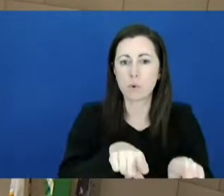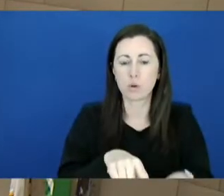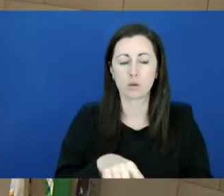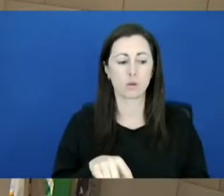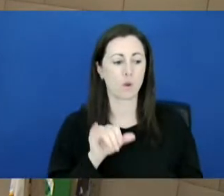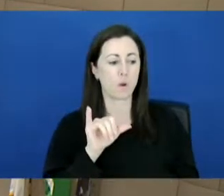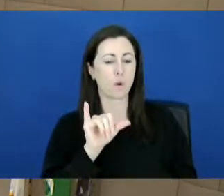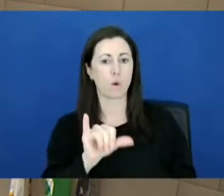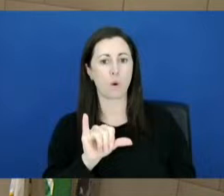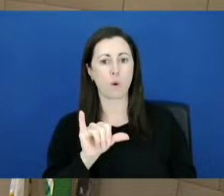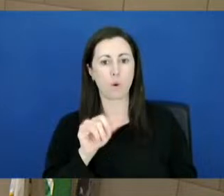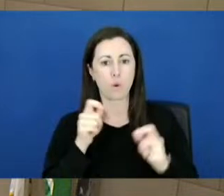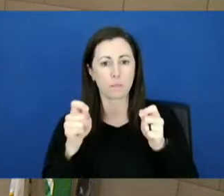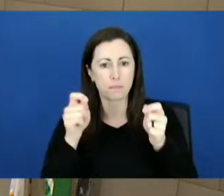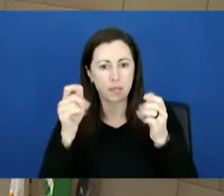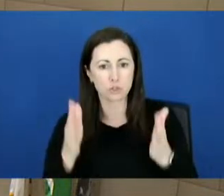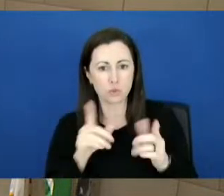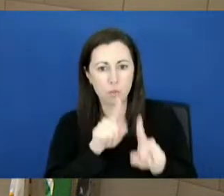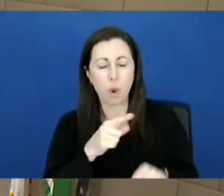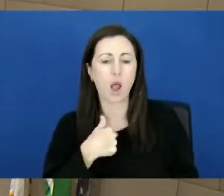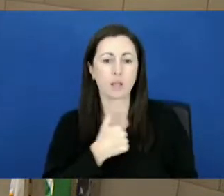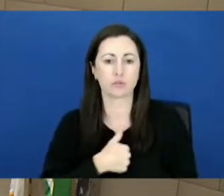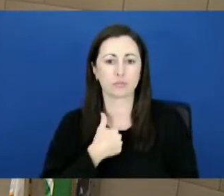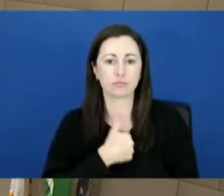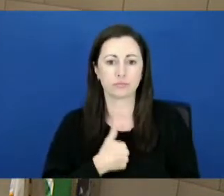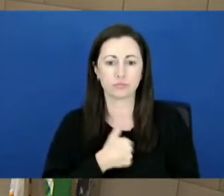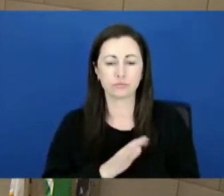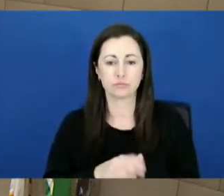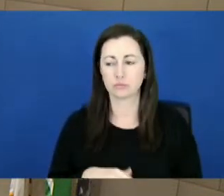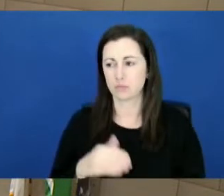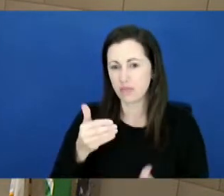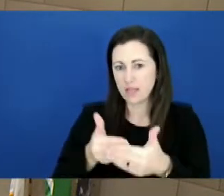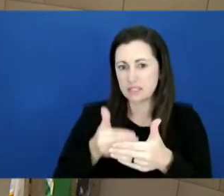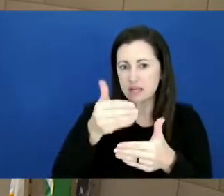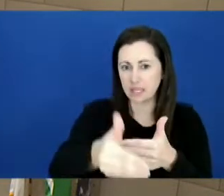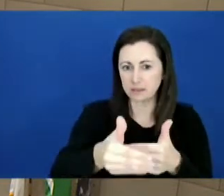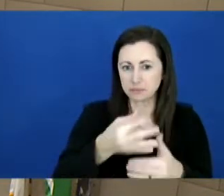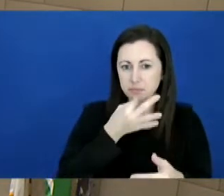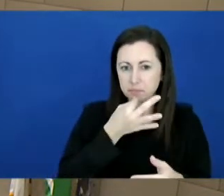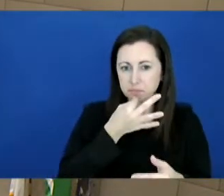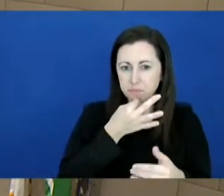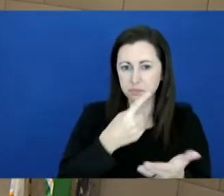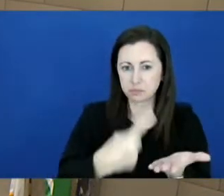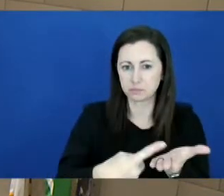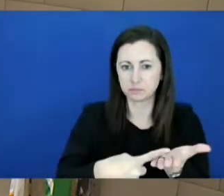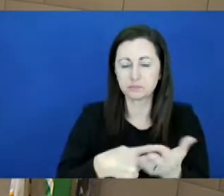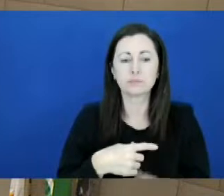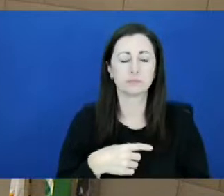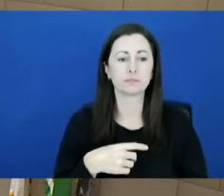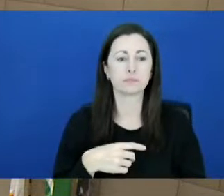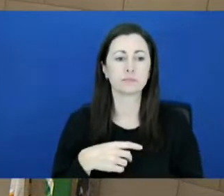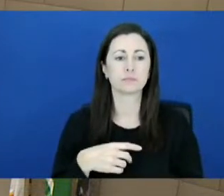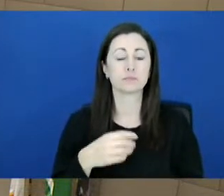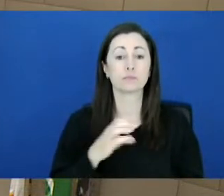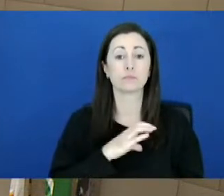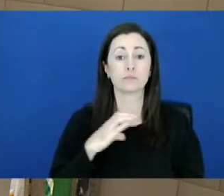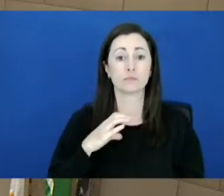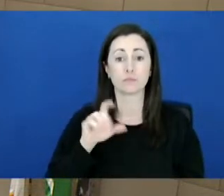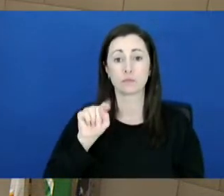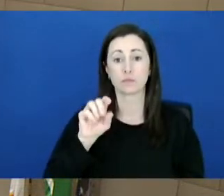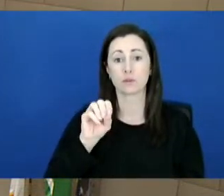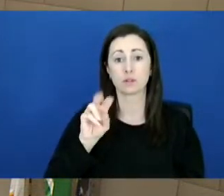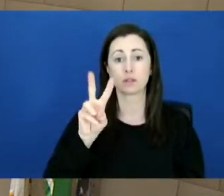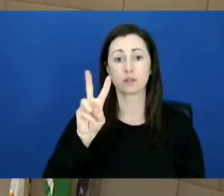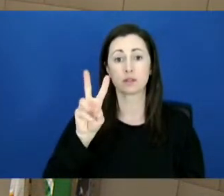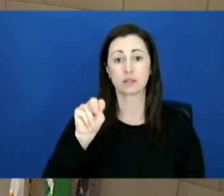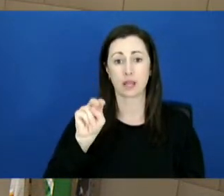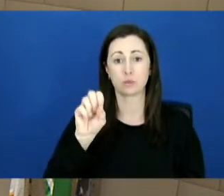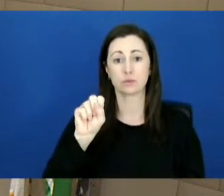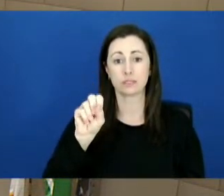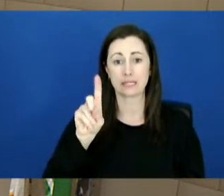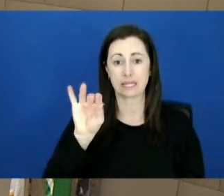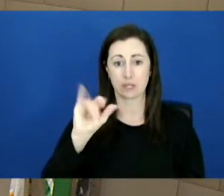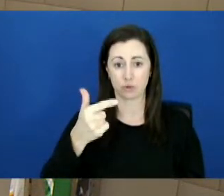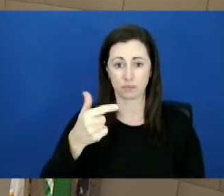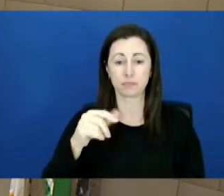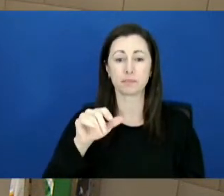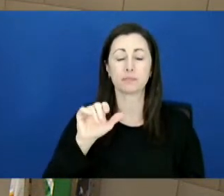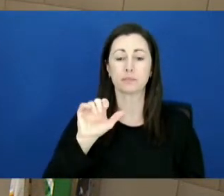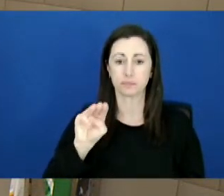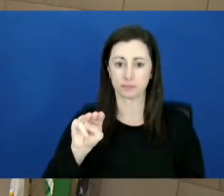THAT'S COMING UP ON THE